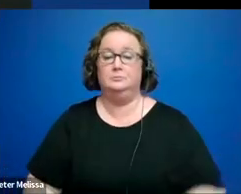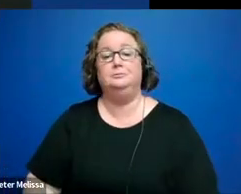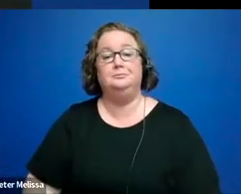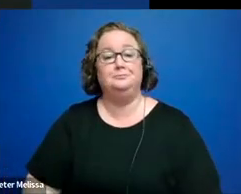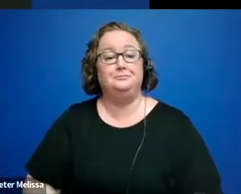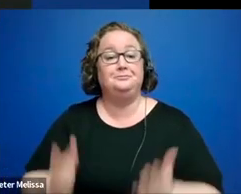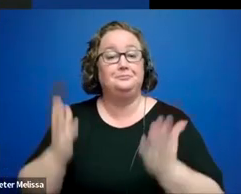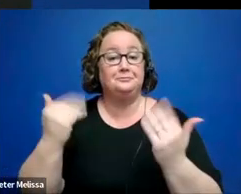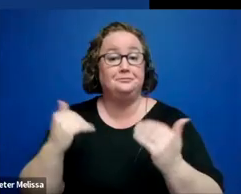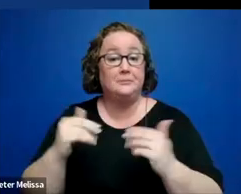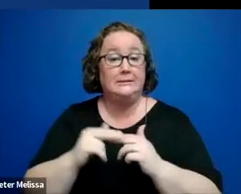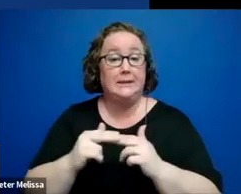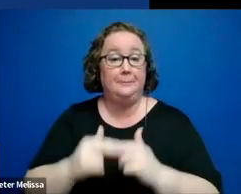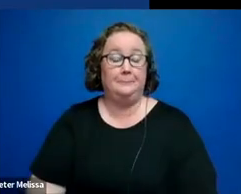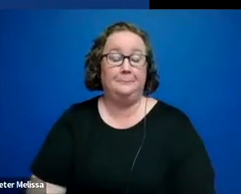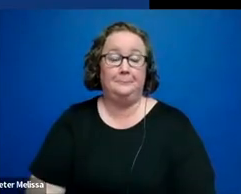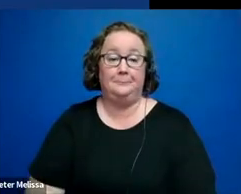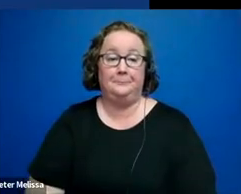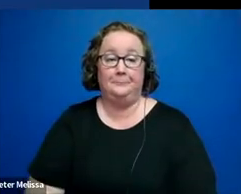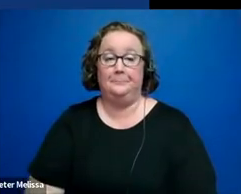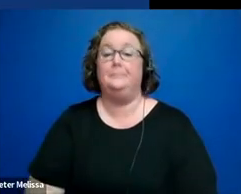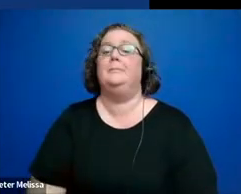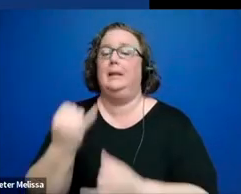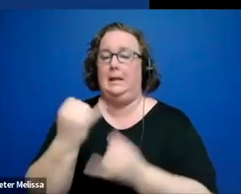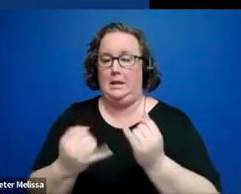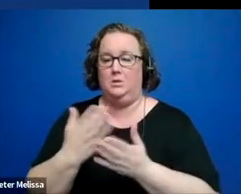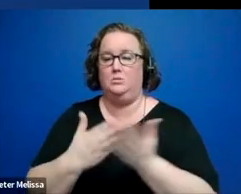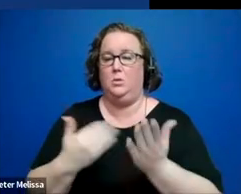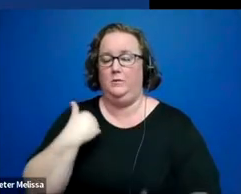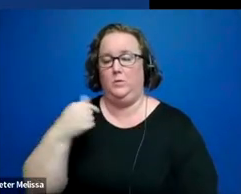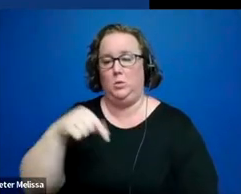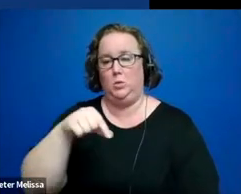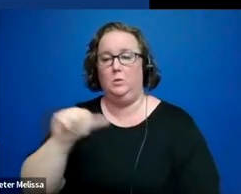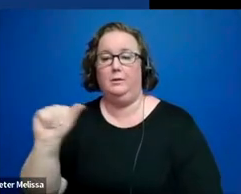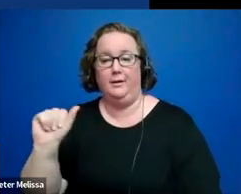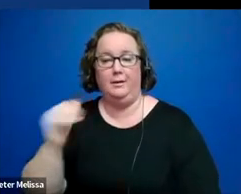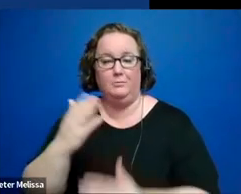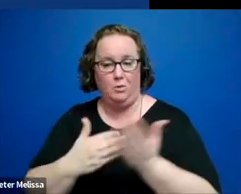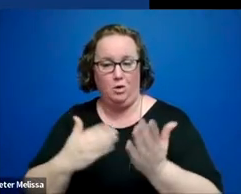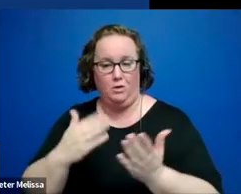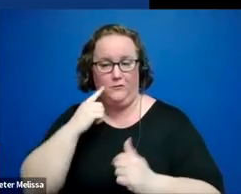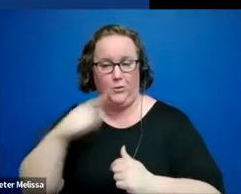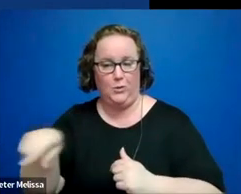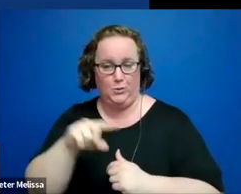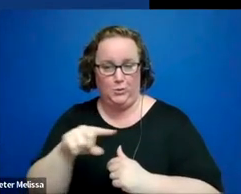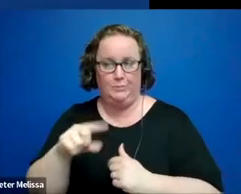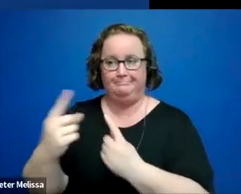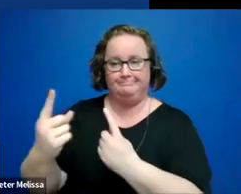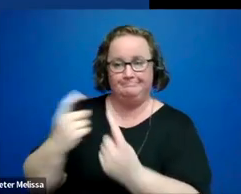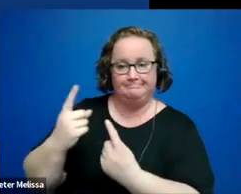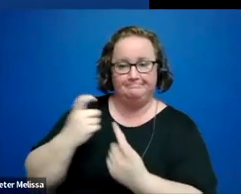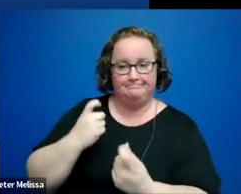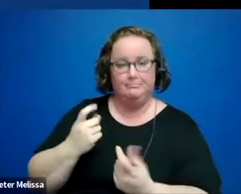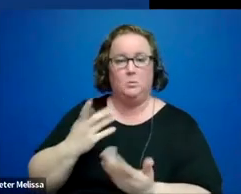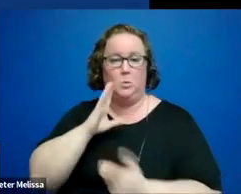Lastly, we have the Q&A function available for you all to ask questions. You can click the button with